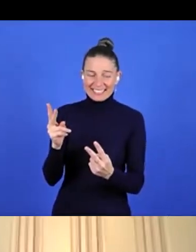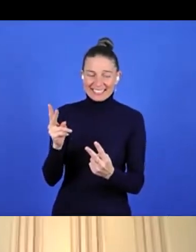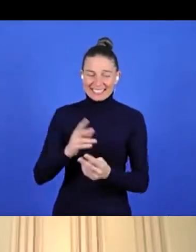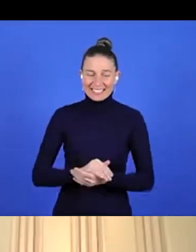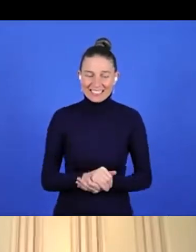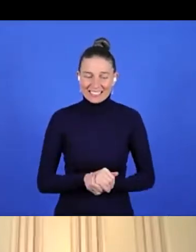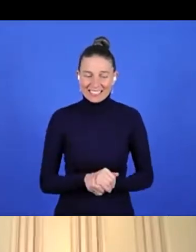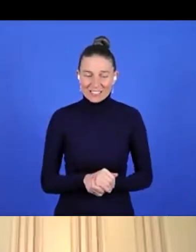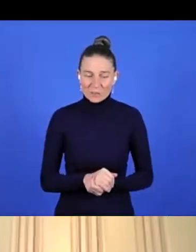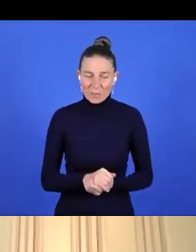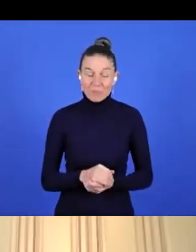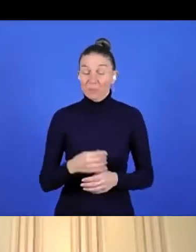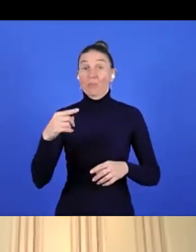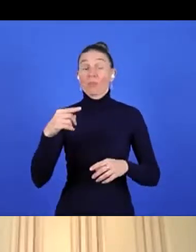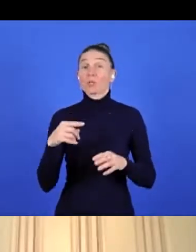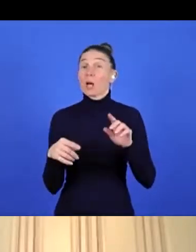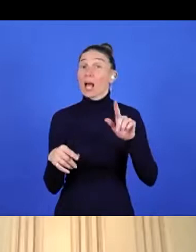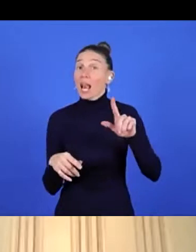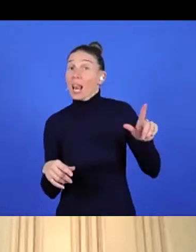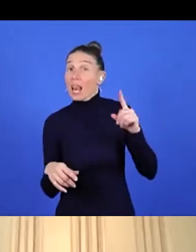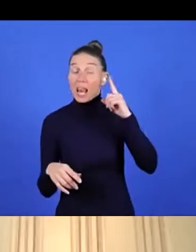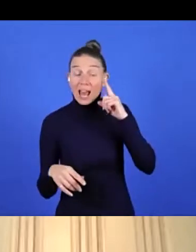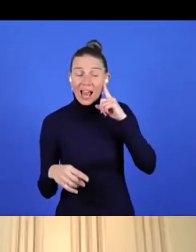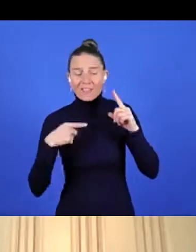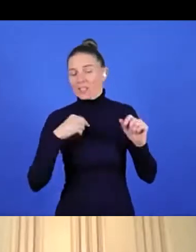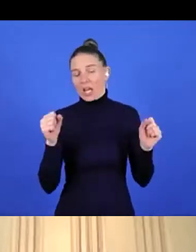you have known, I can't